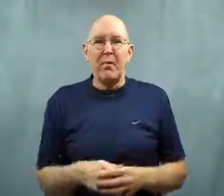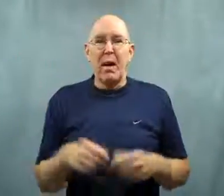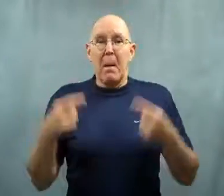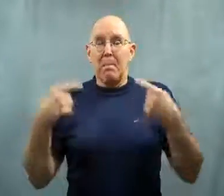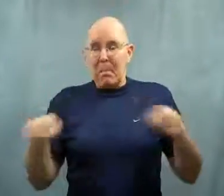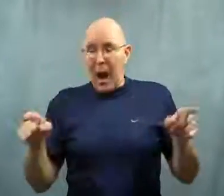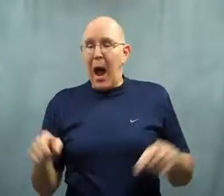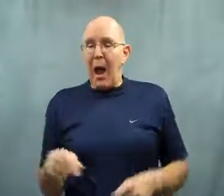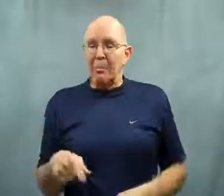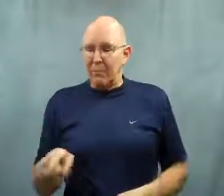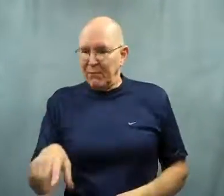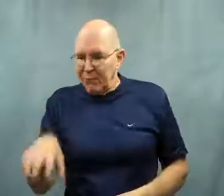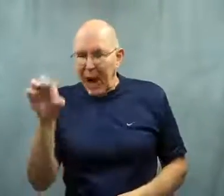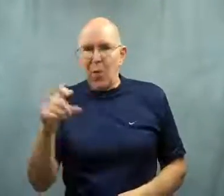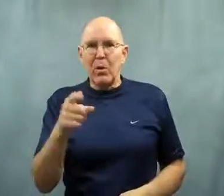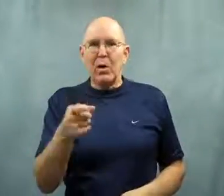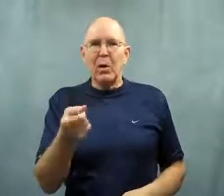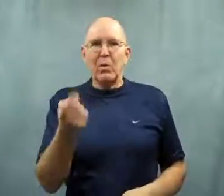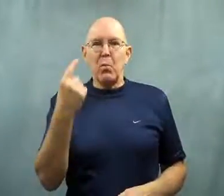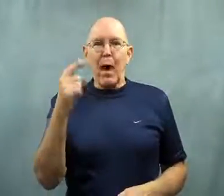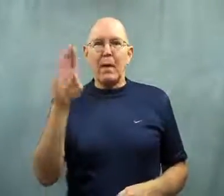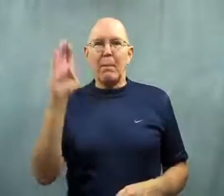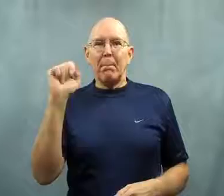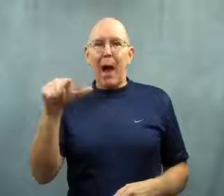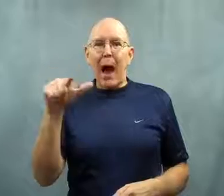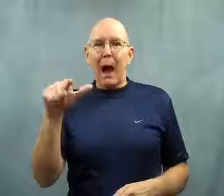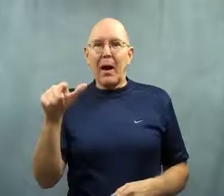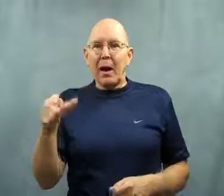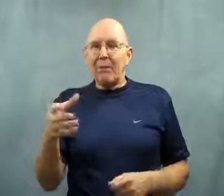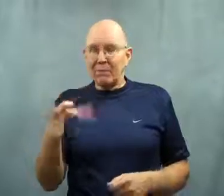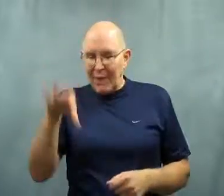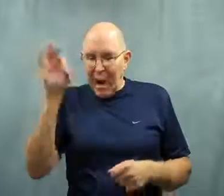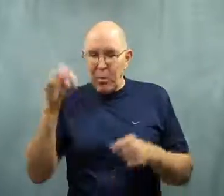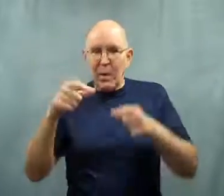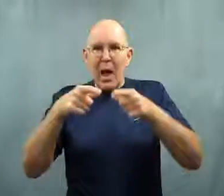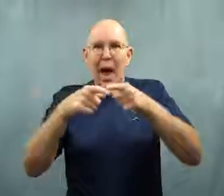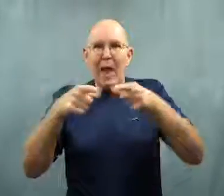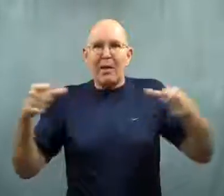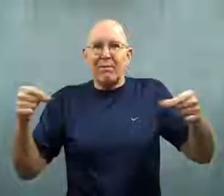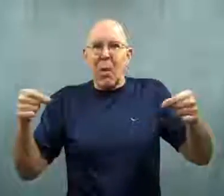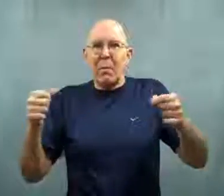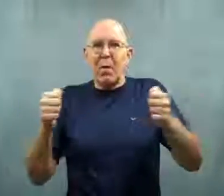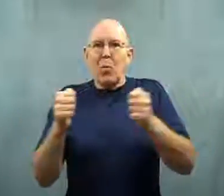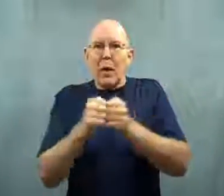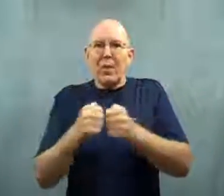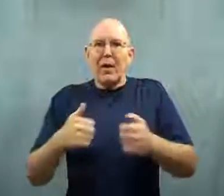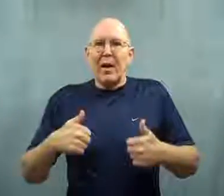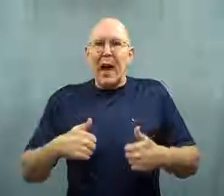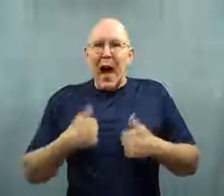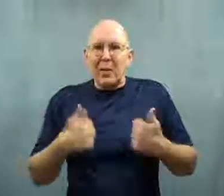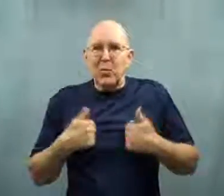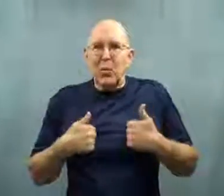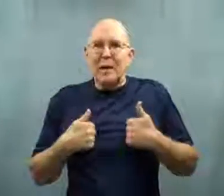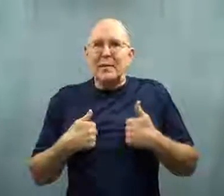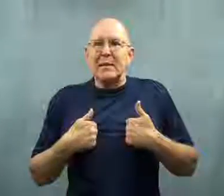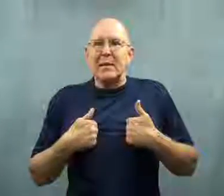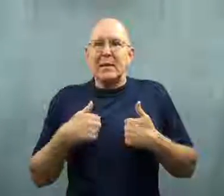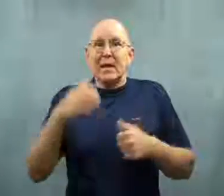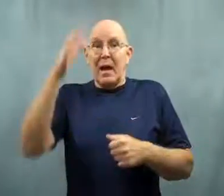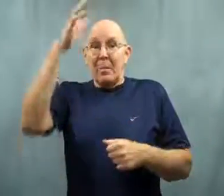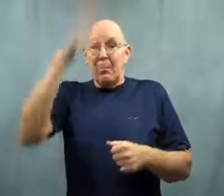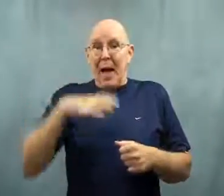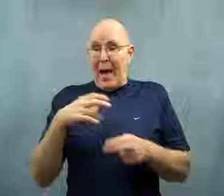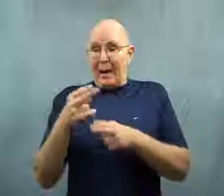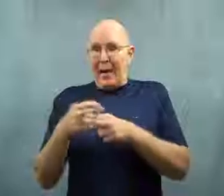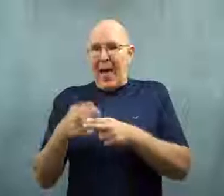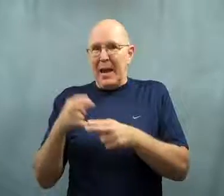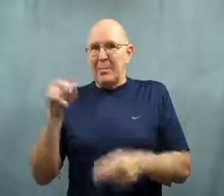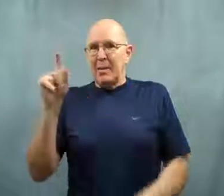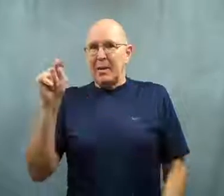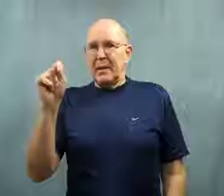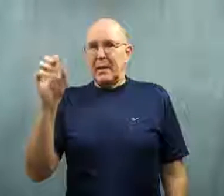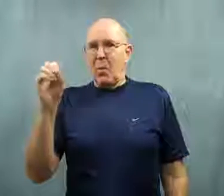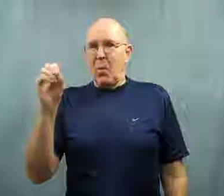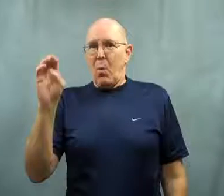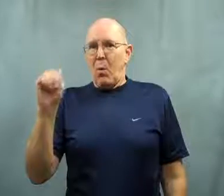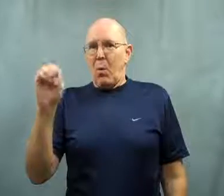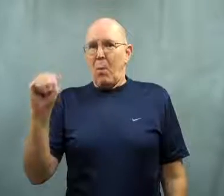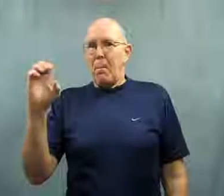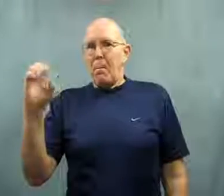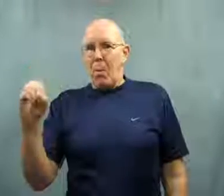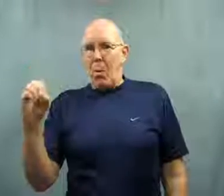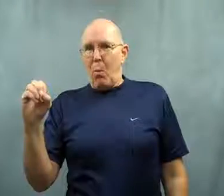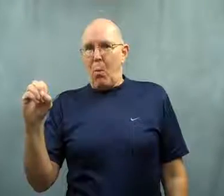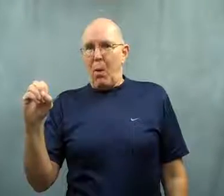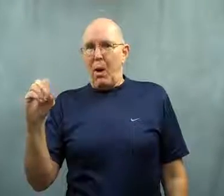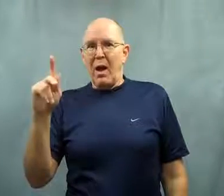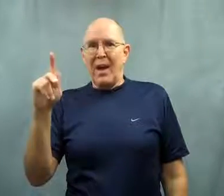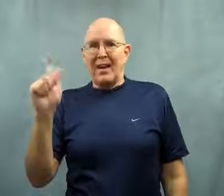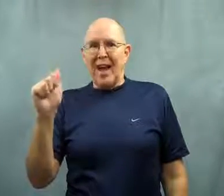An envelope with an address was finally found in one of the bags.